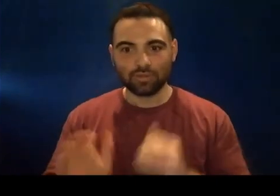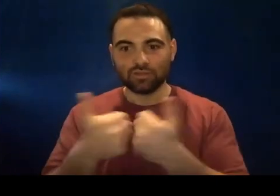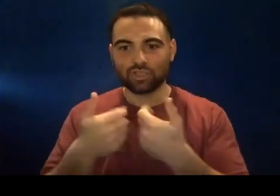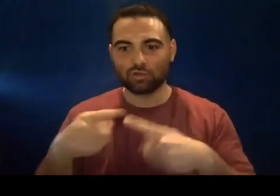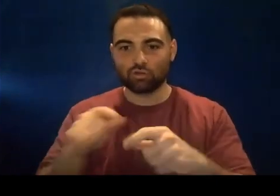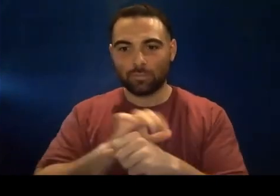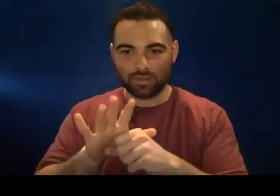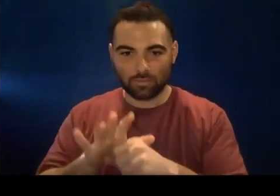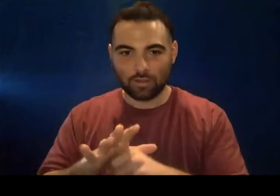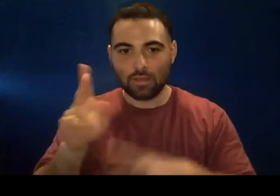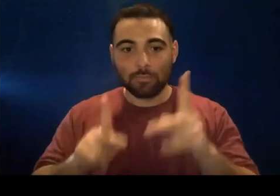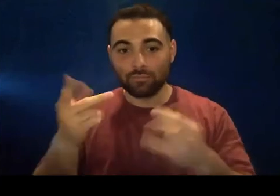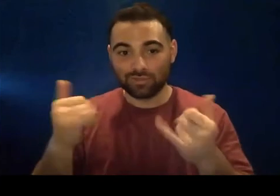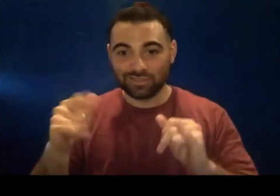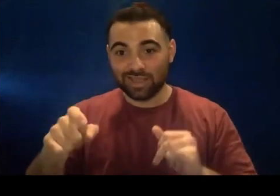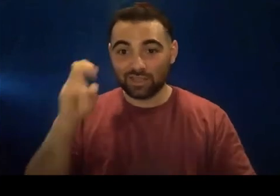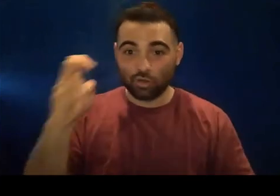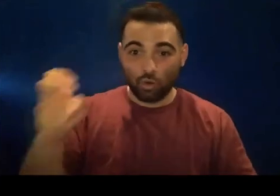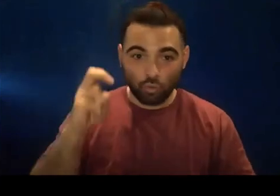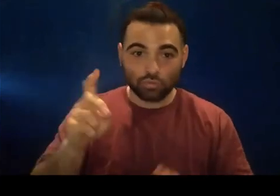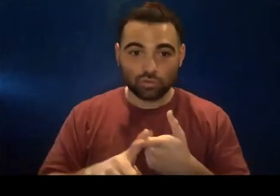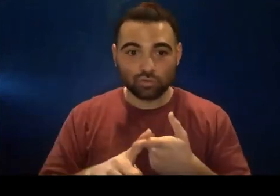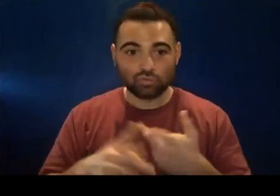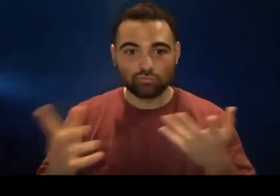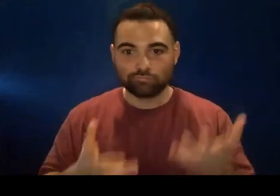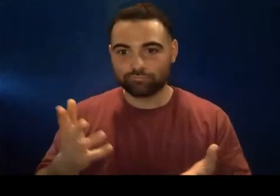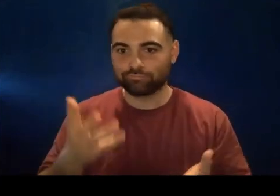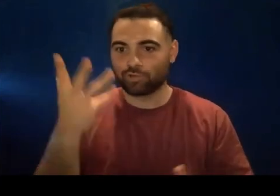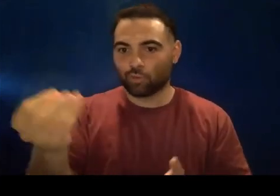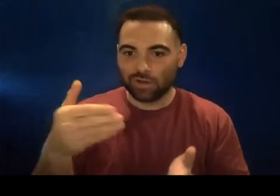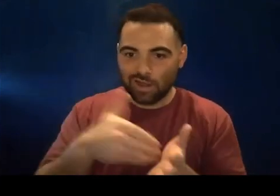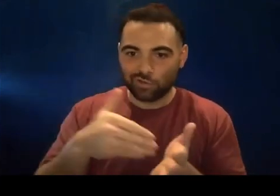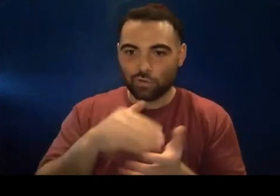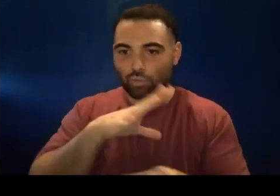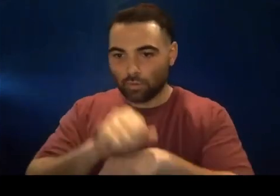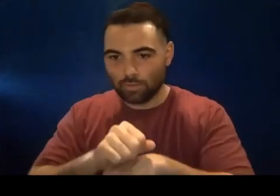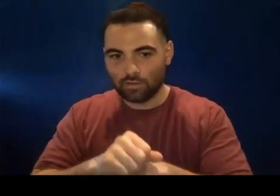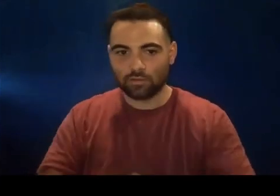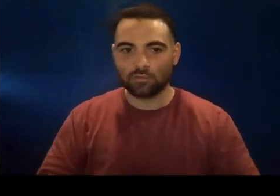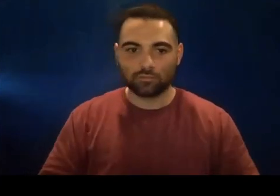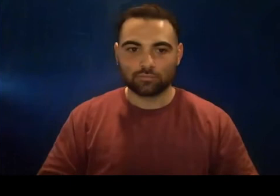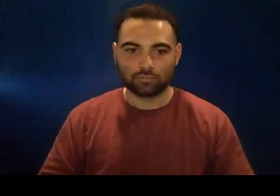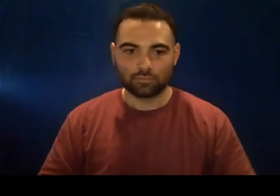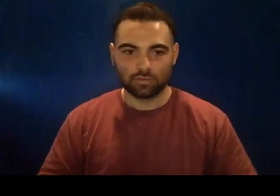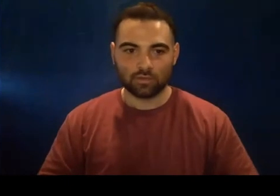People still had to get-- to see doctors and other things, not that I wanna stereotype people with disabilities